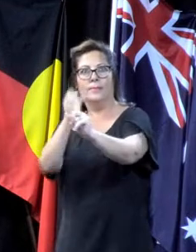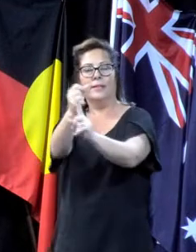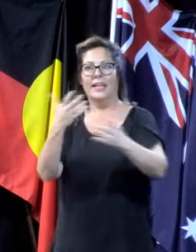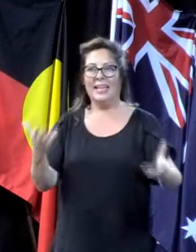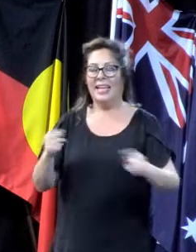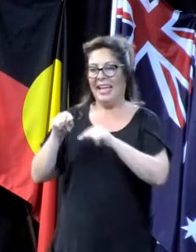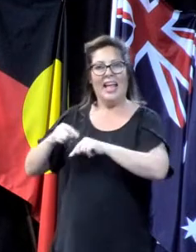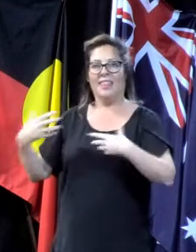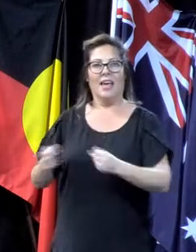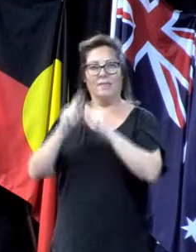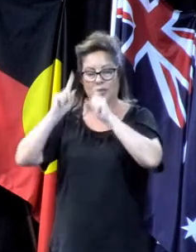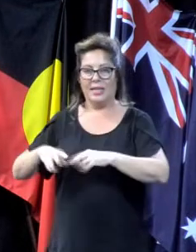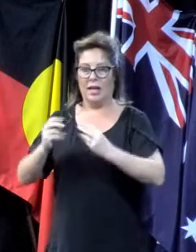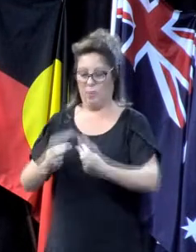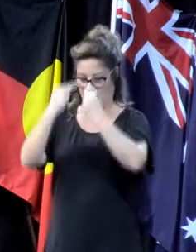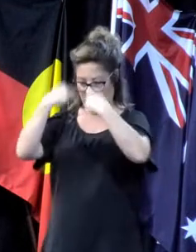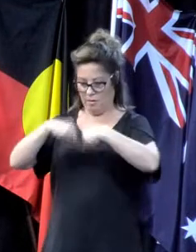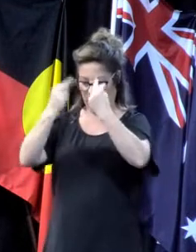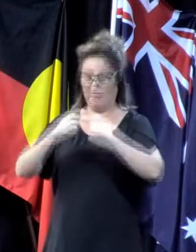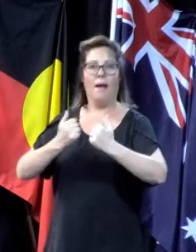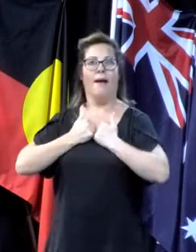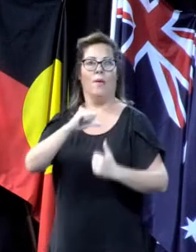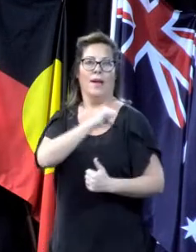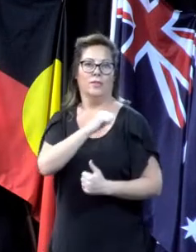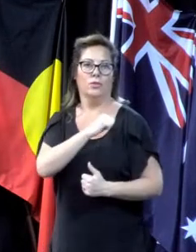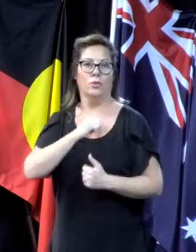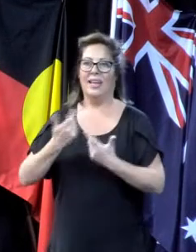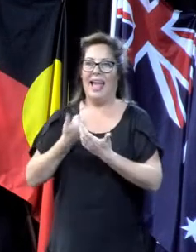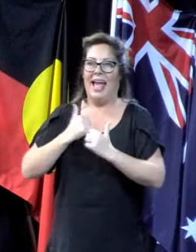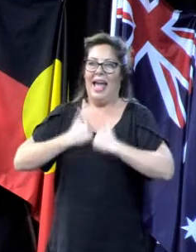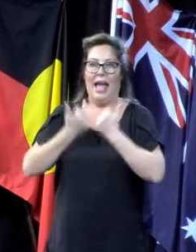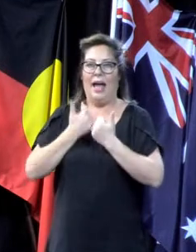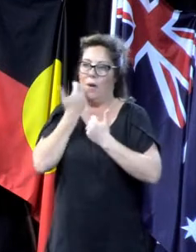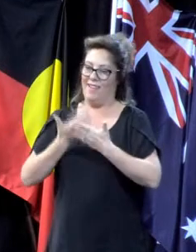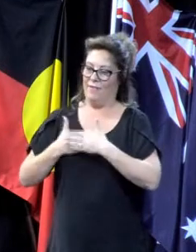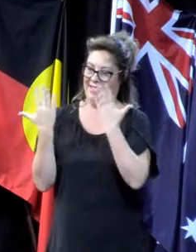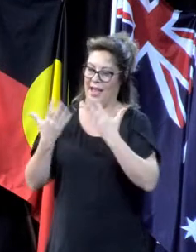How can we extend those practices to ensure that they are quality and inclusive for every child?